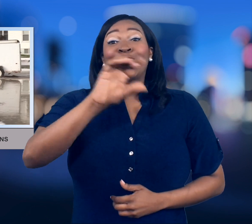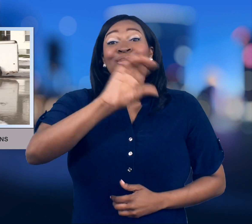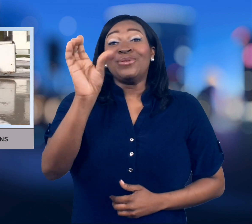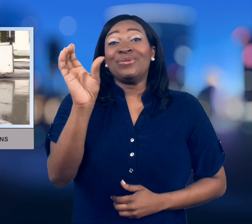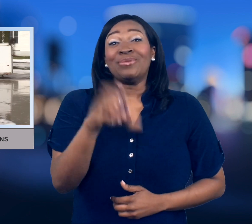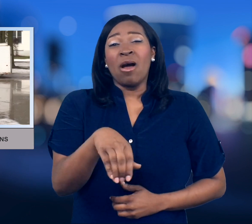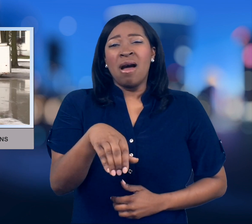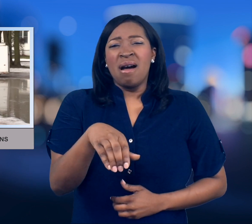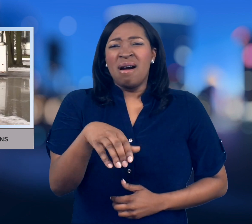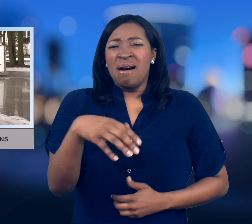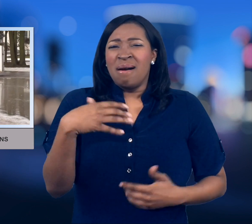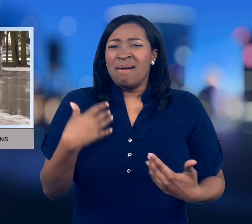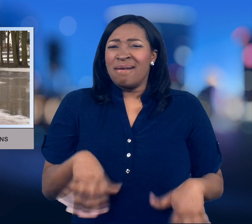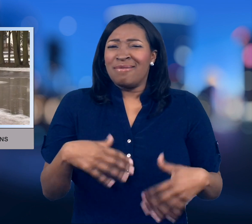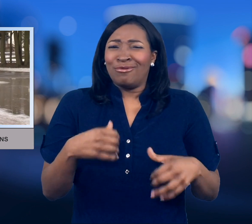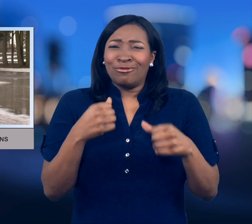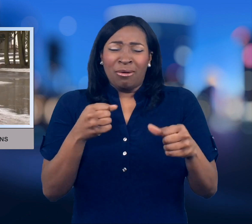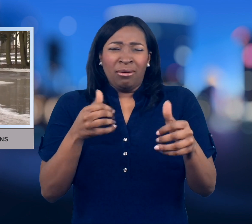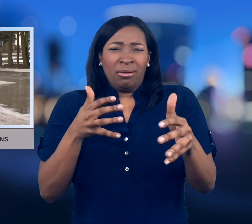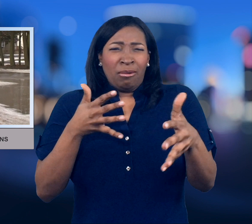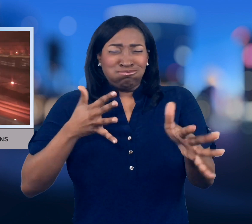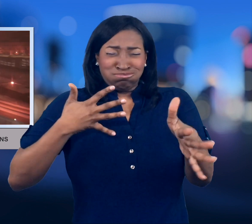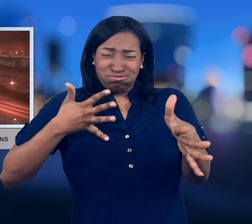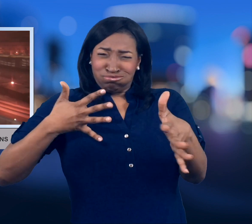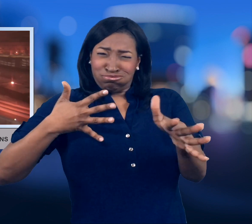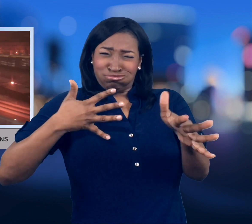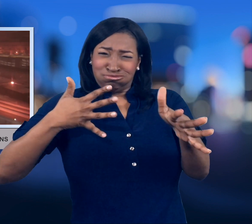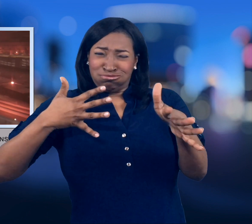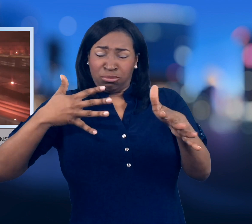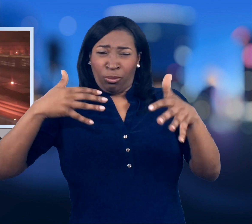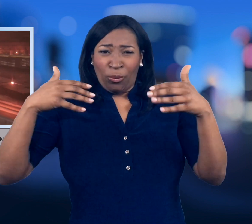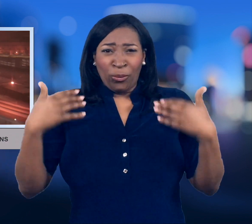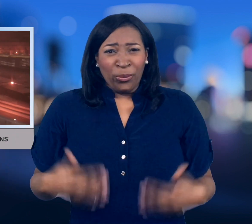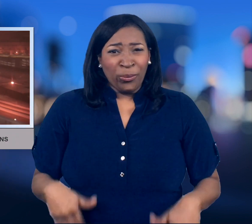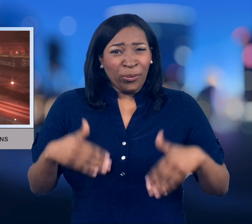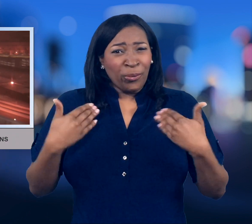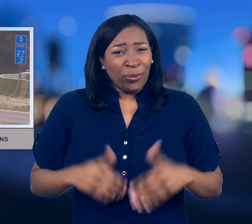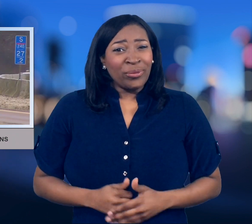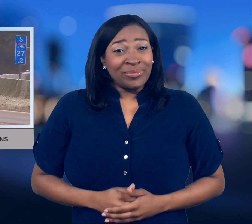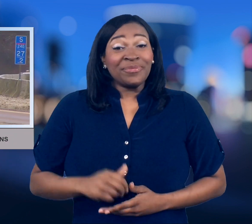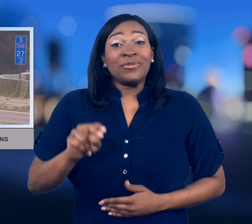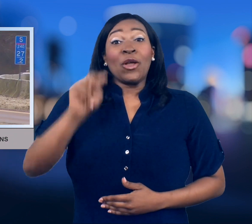Strong winds are whipping up huge waves in Chicago.